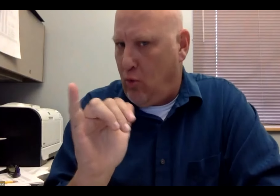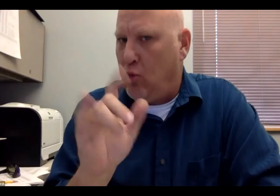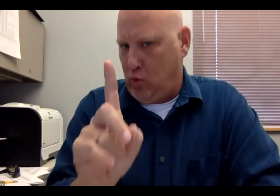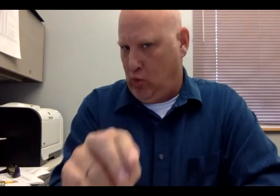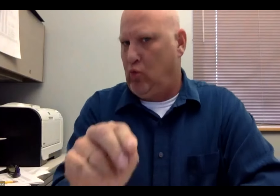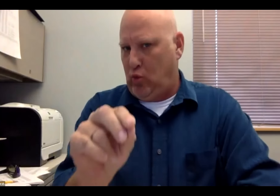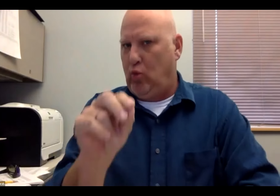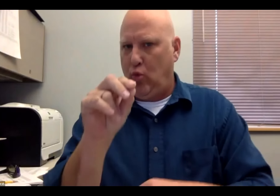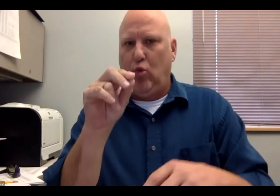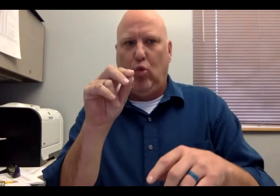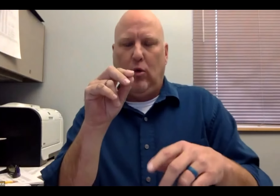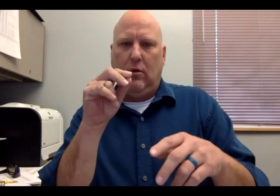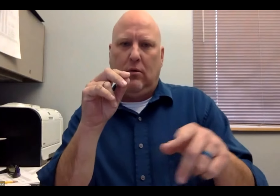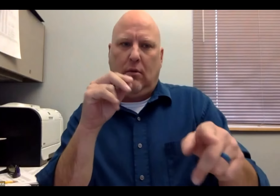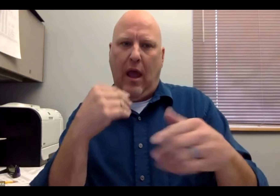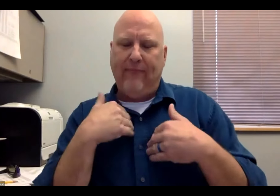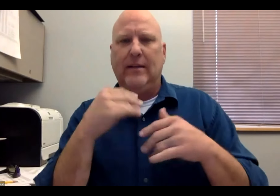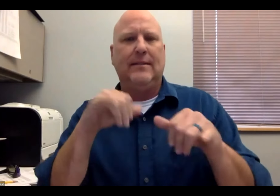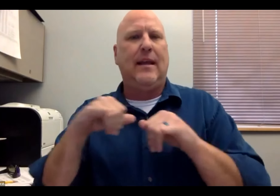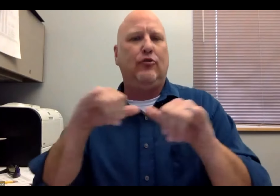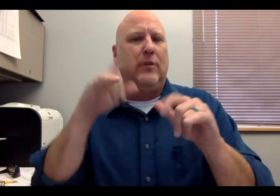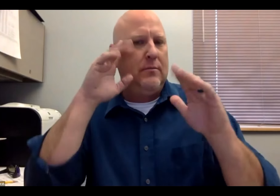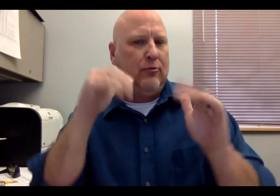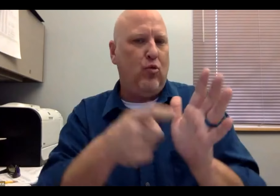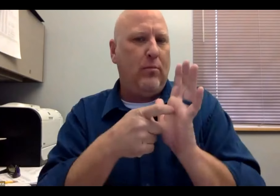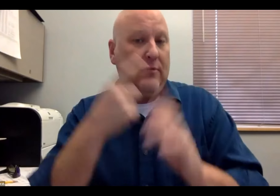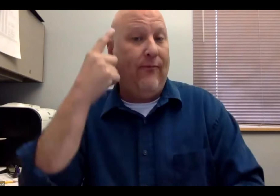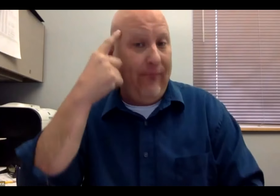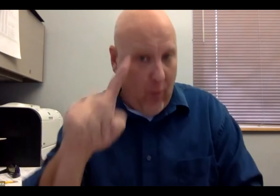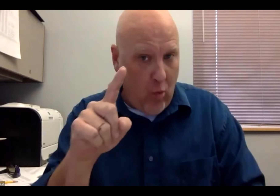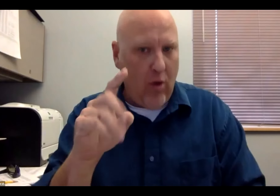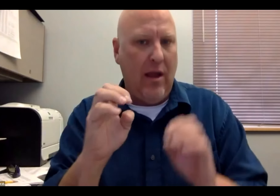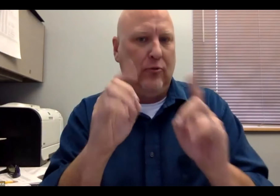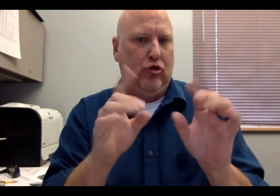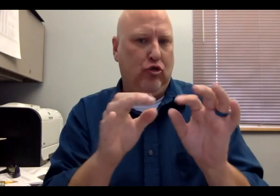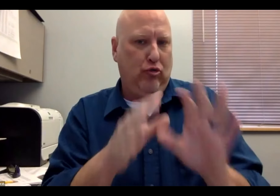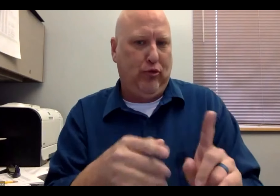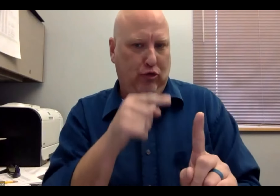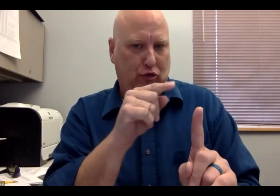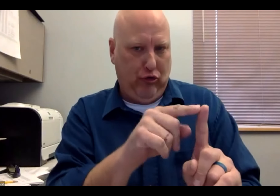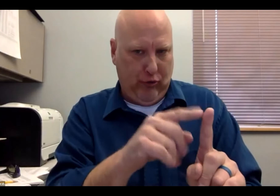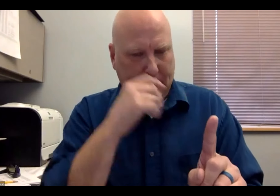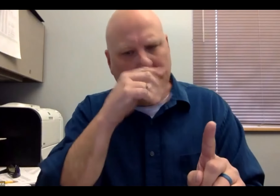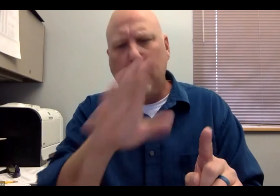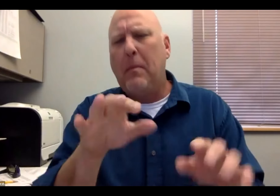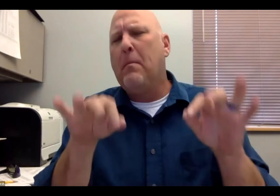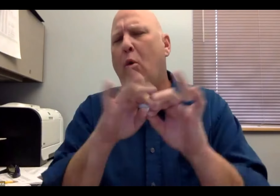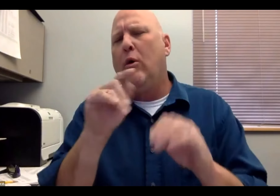So Utah interpreter program we do have a standard expectation requirement for educational interpreters